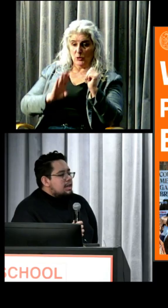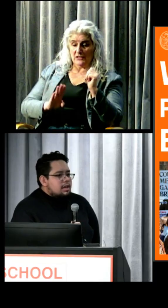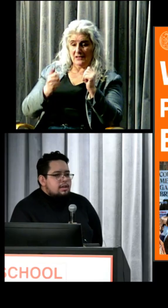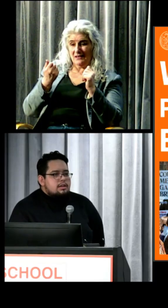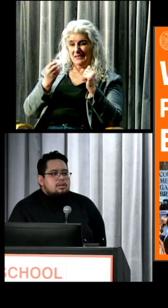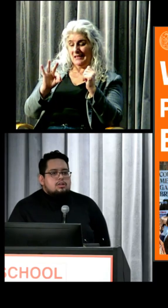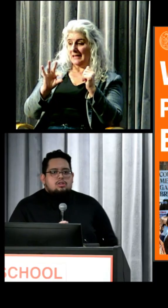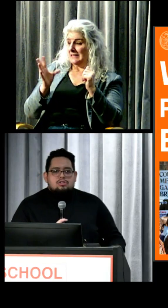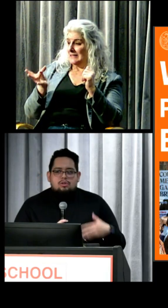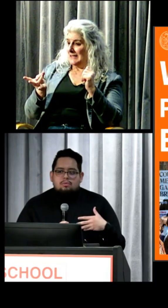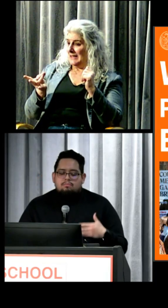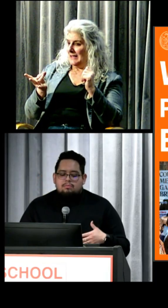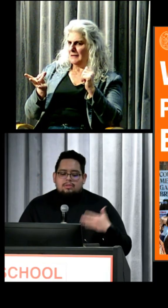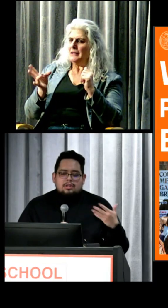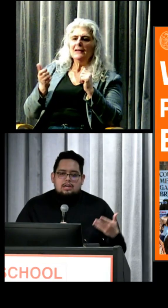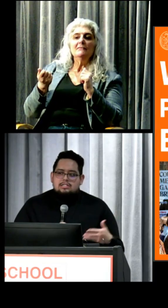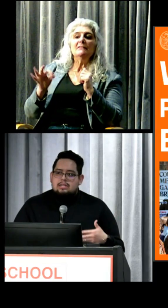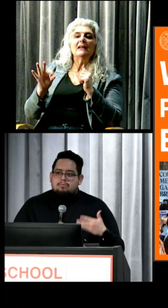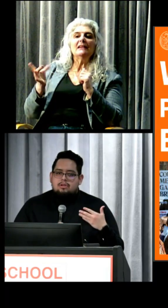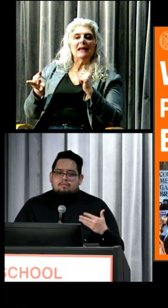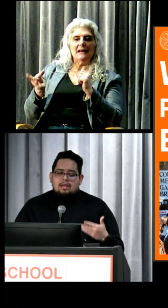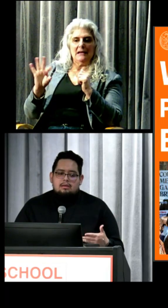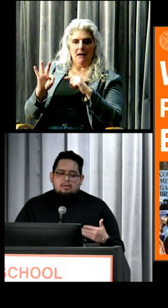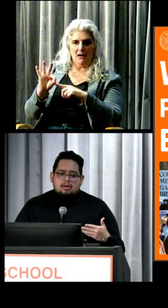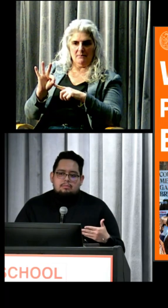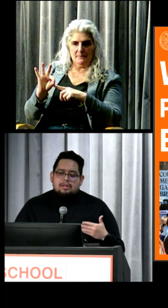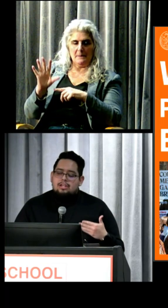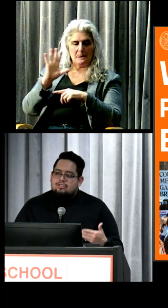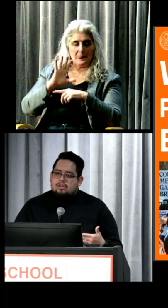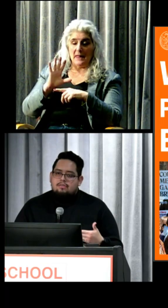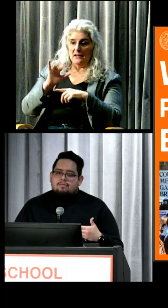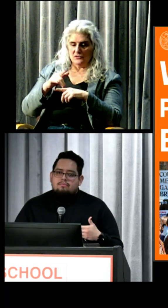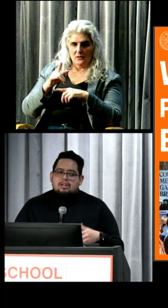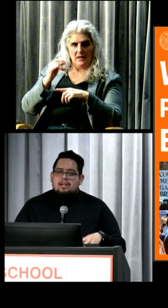And they're honest, unlike adults who will lie and lie and lie because they think they're supposed to make you feel good.